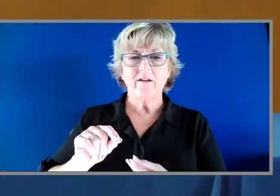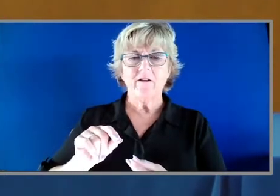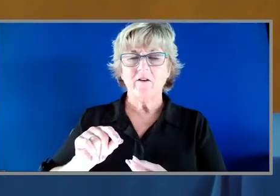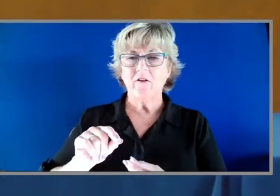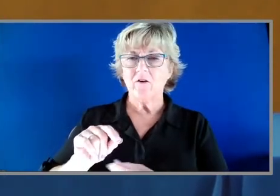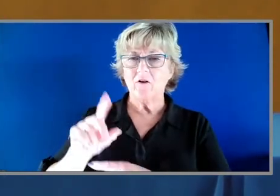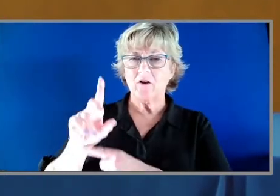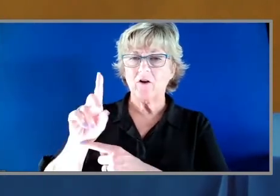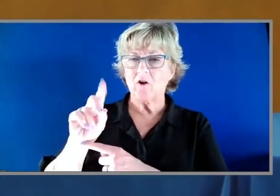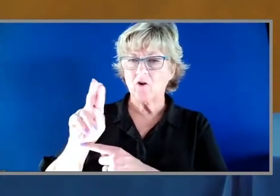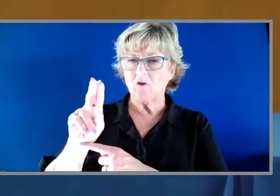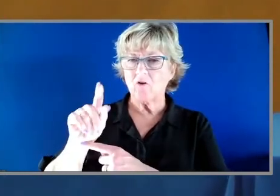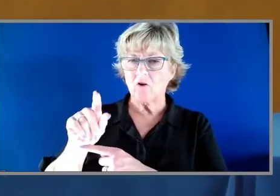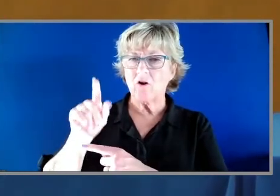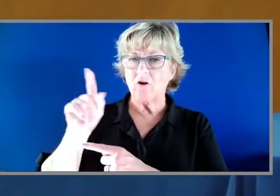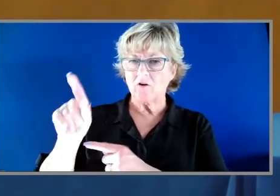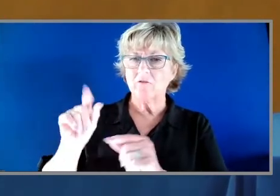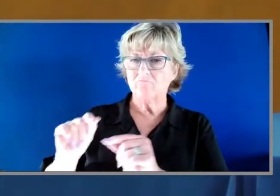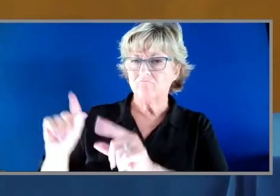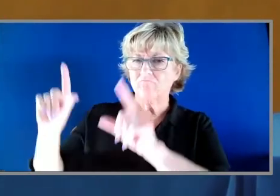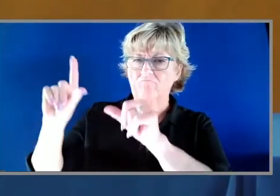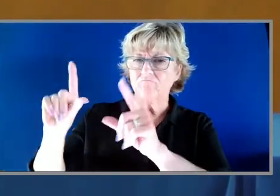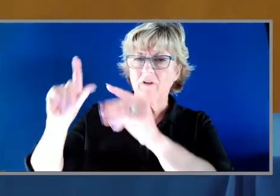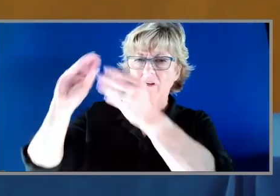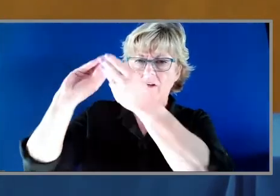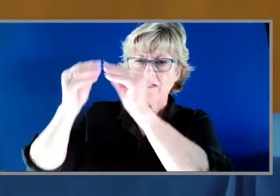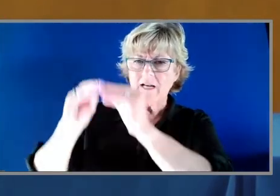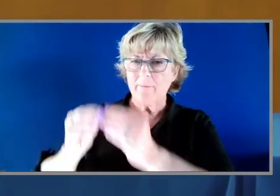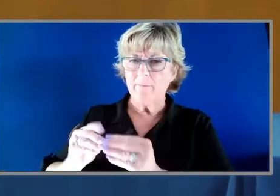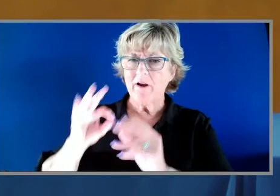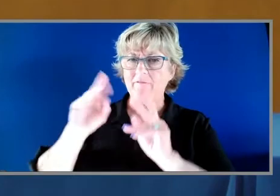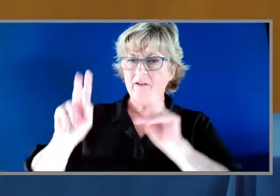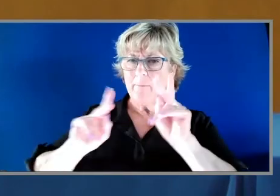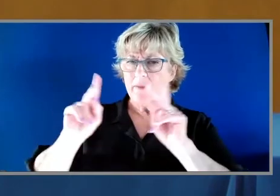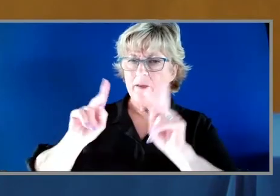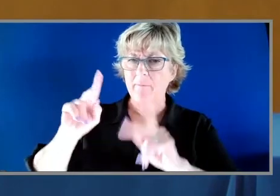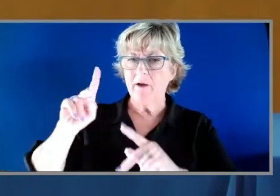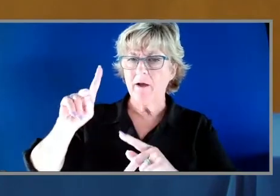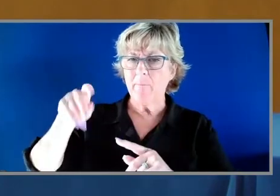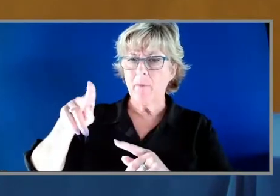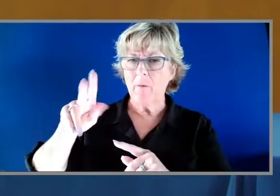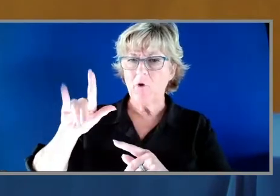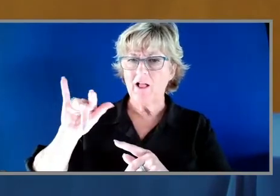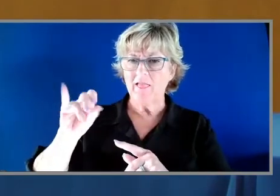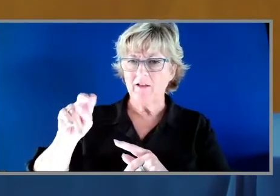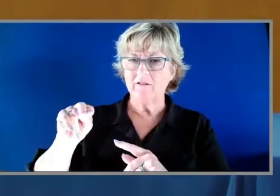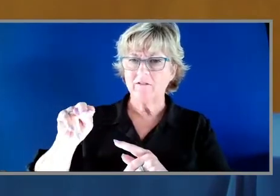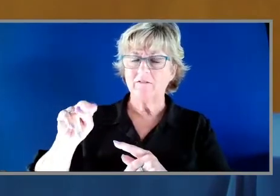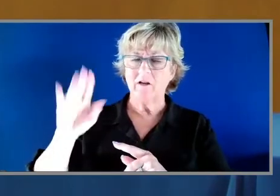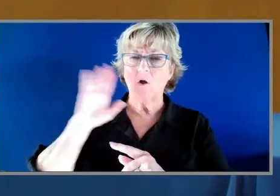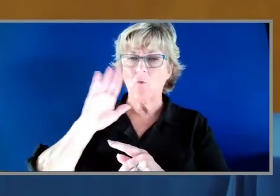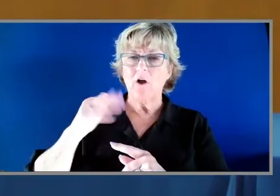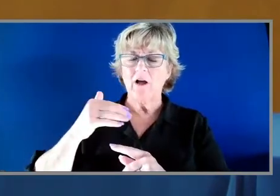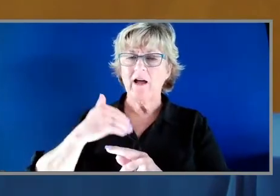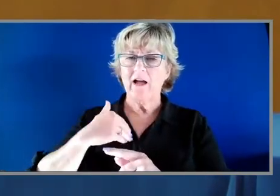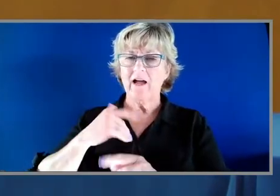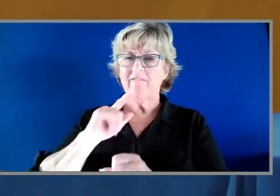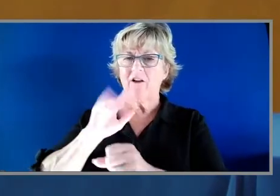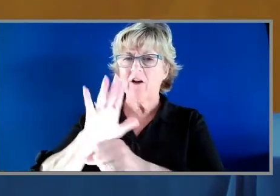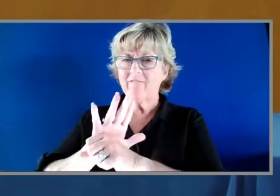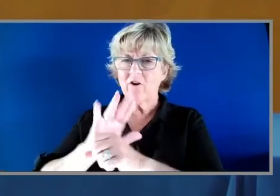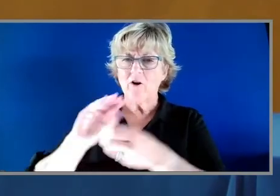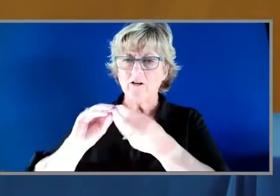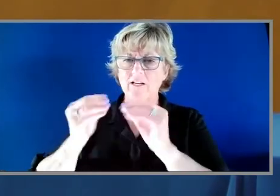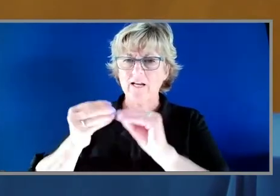Studio: As you've explained the Community interest, but Doug as you're going through that you put the slide up with the